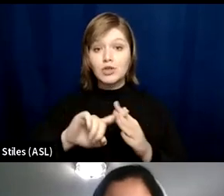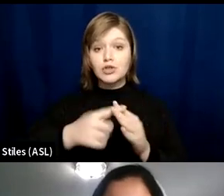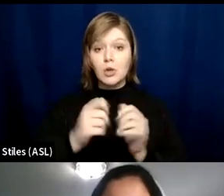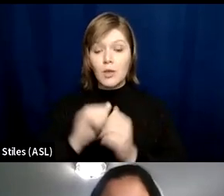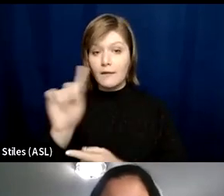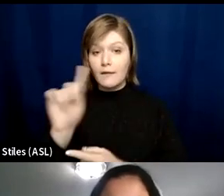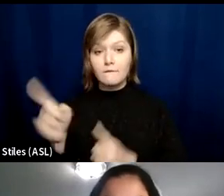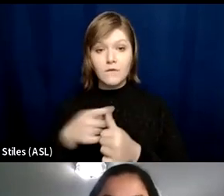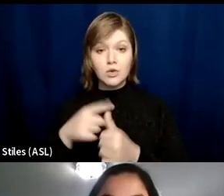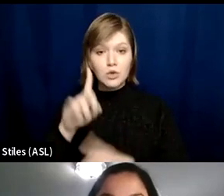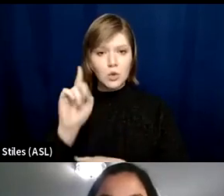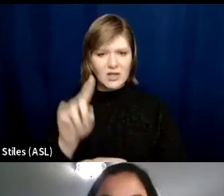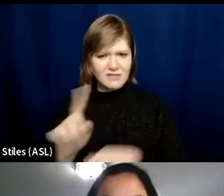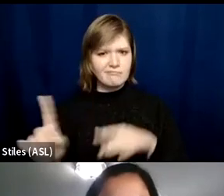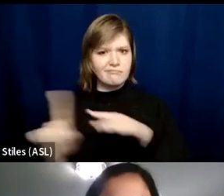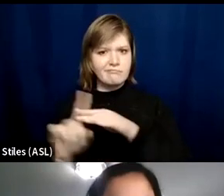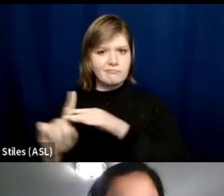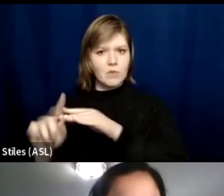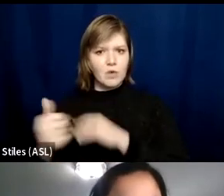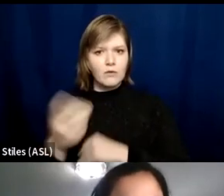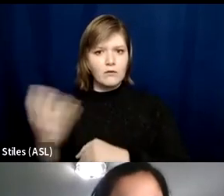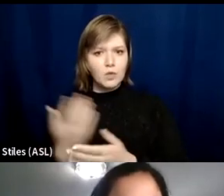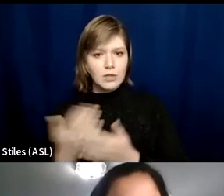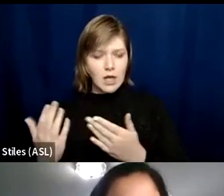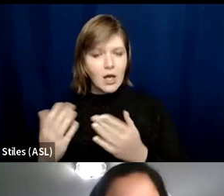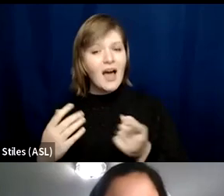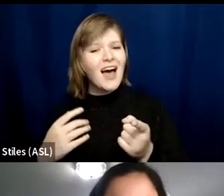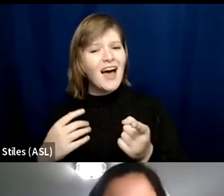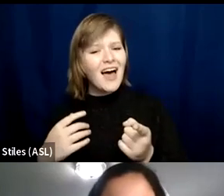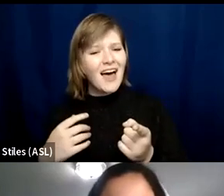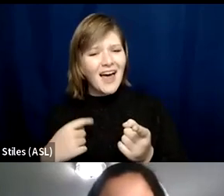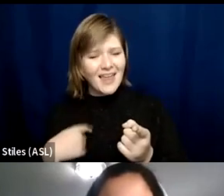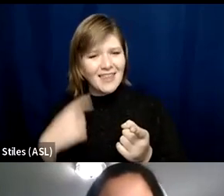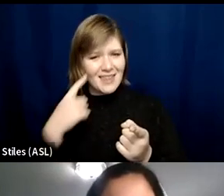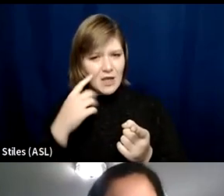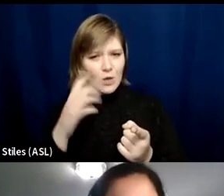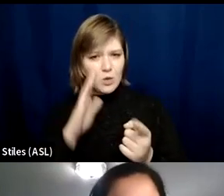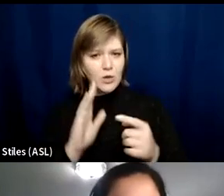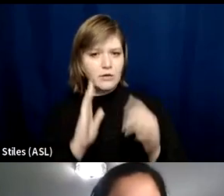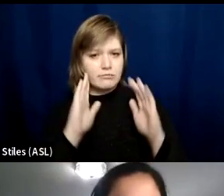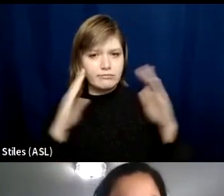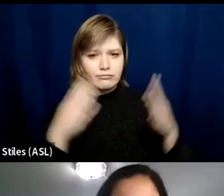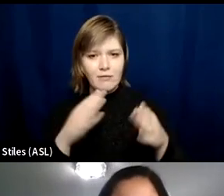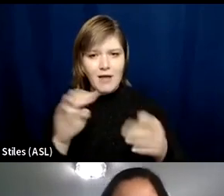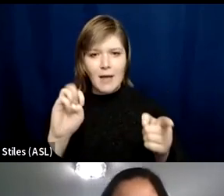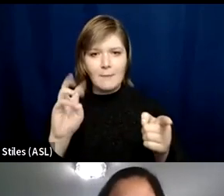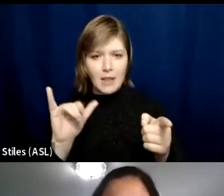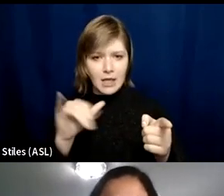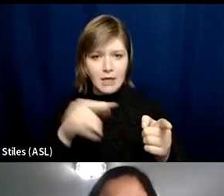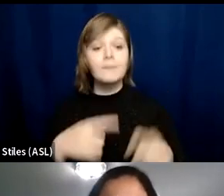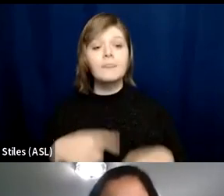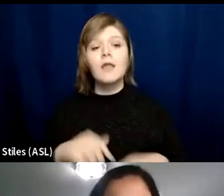Ask for forgiveness and go for it. That's right, Jean. Look for partnerships.